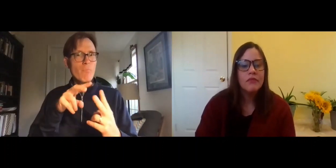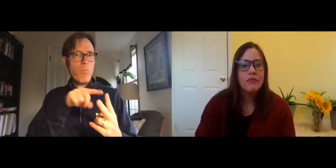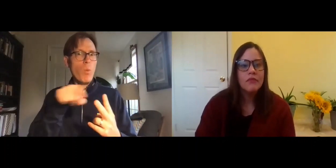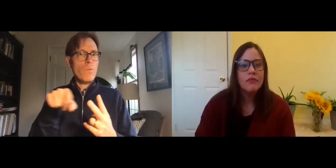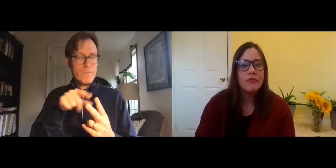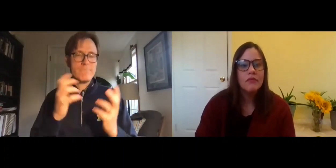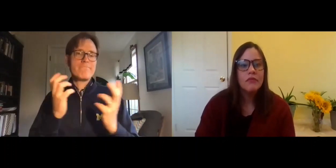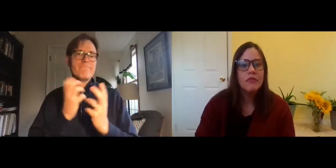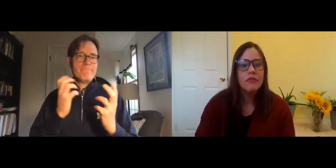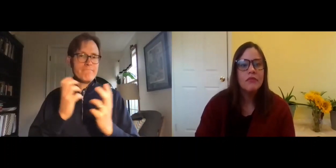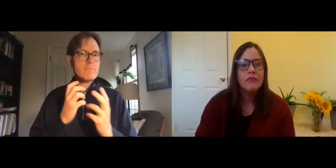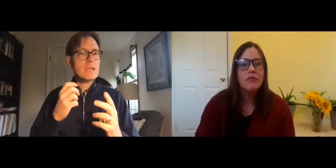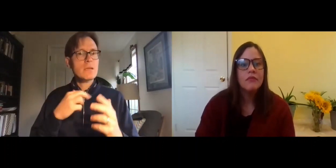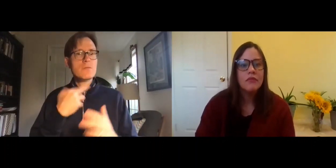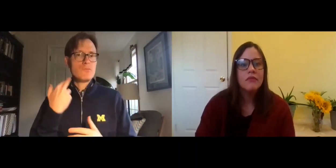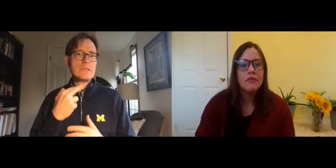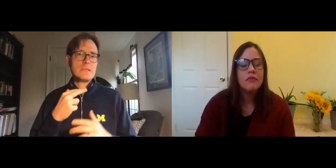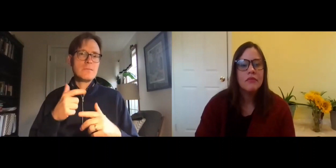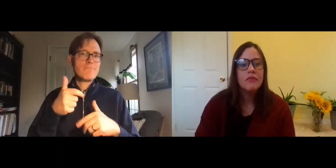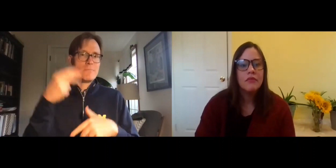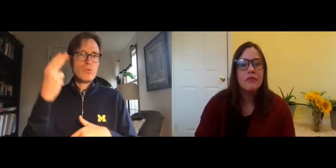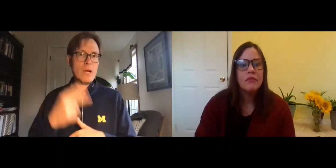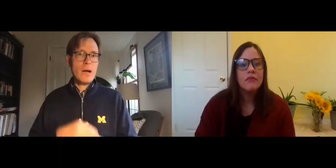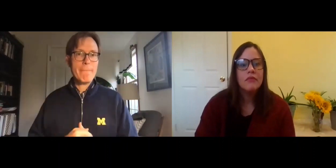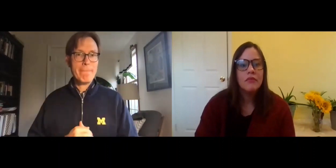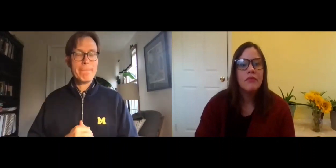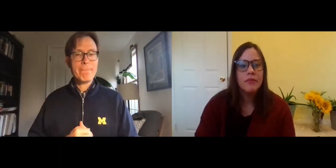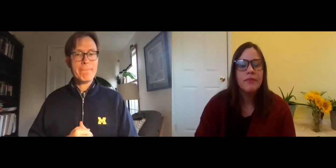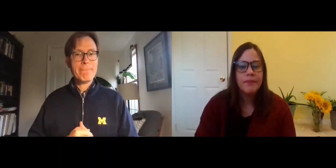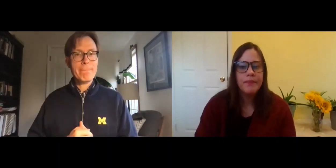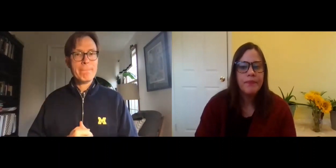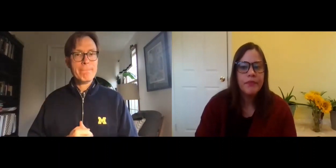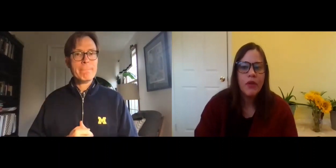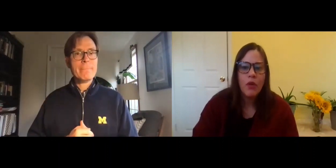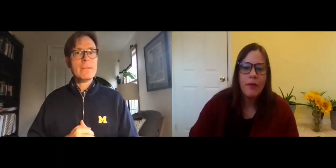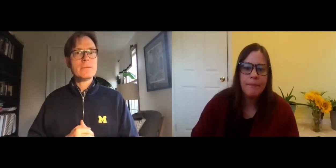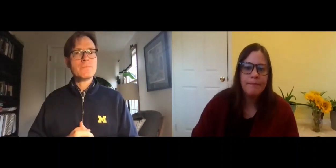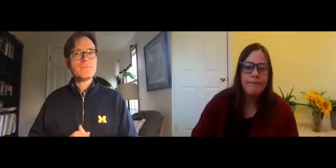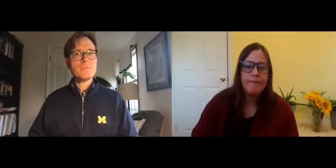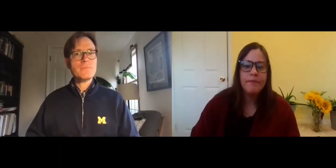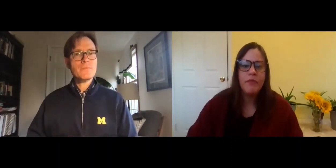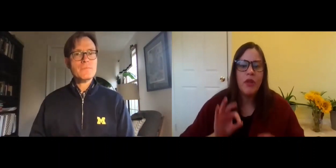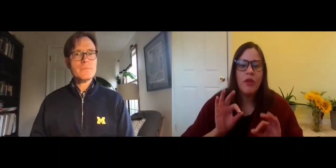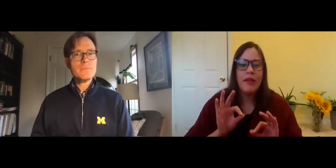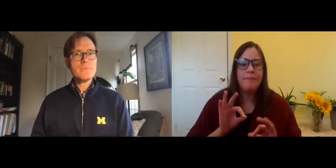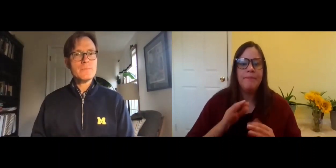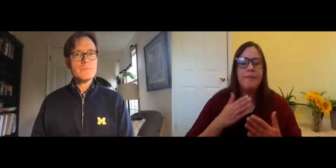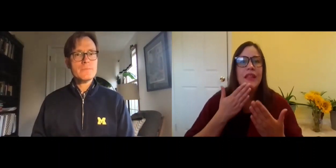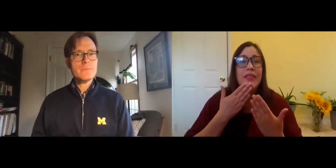days. So both of those ways are ways that the COVID-19 numbers could increase rapidly.